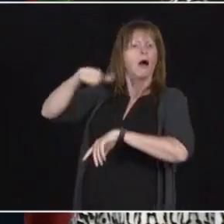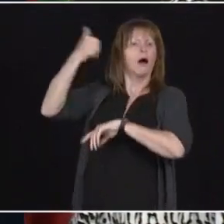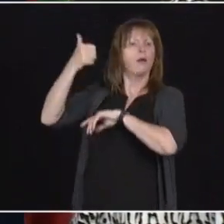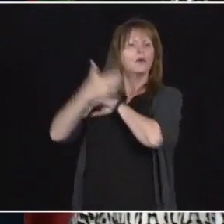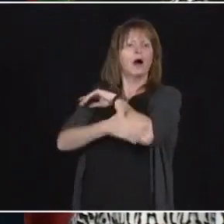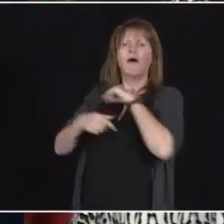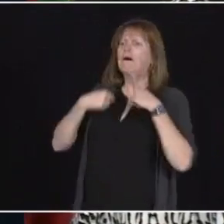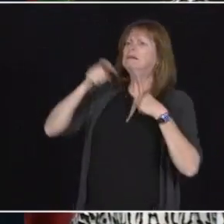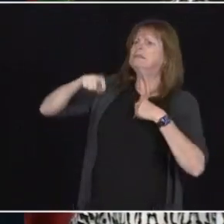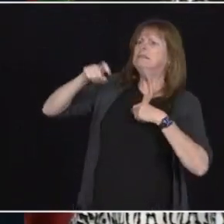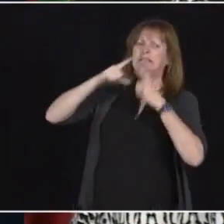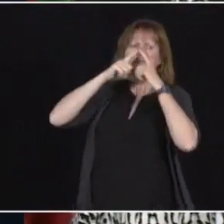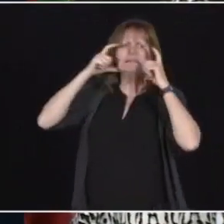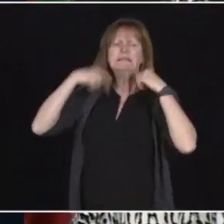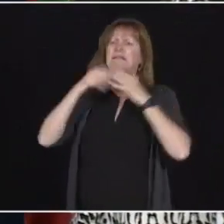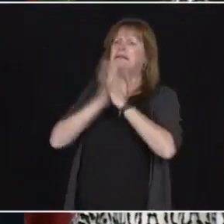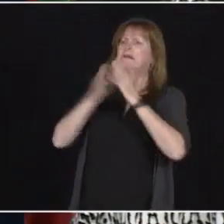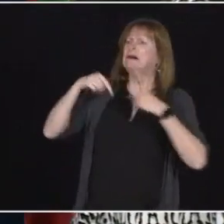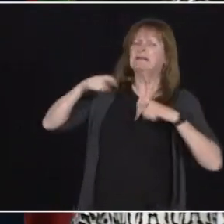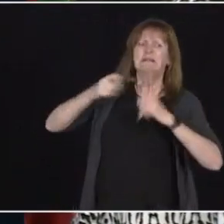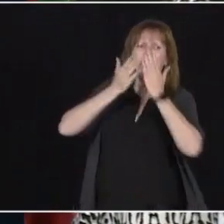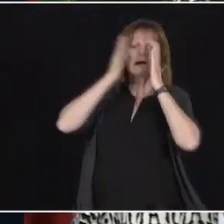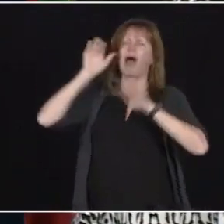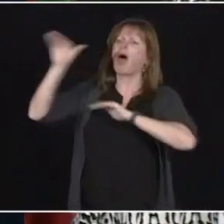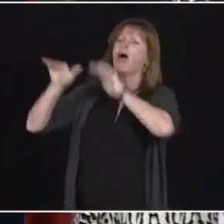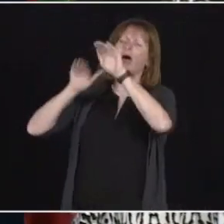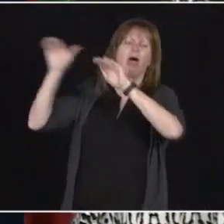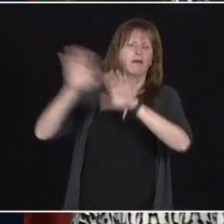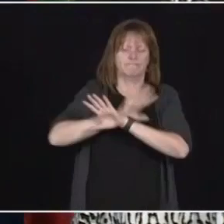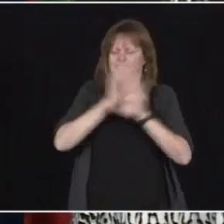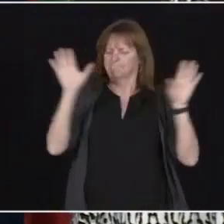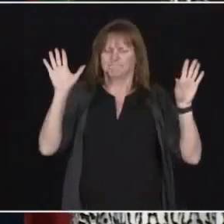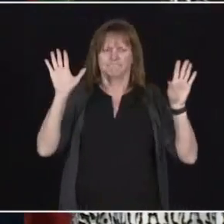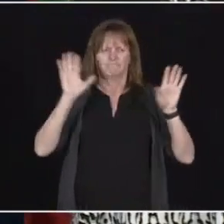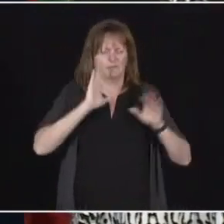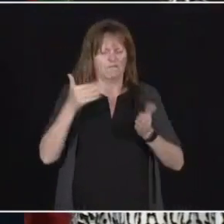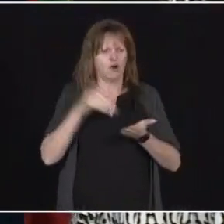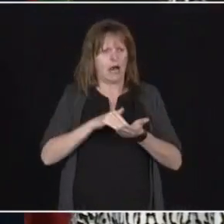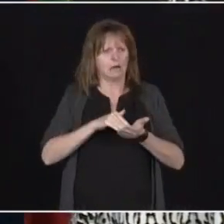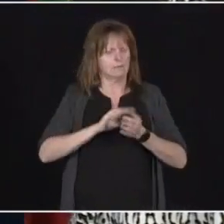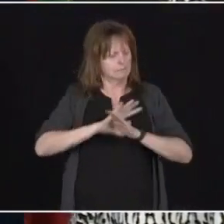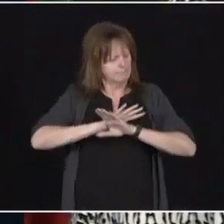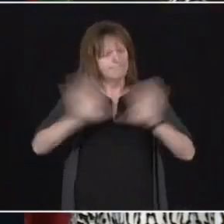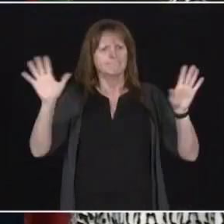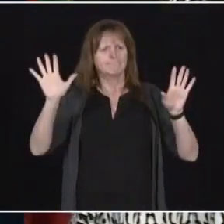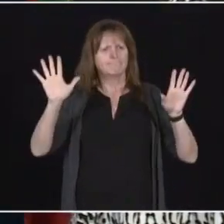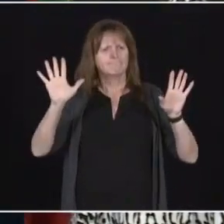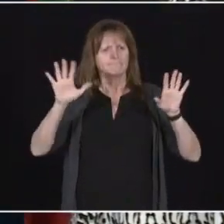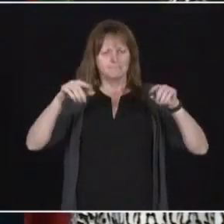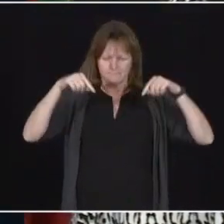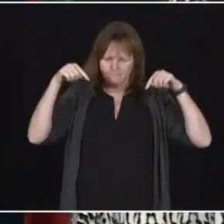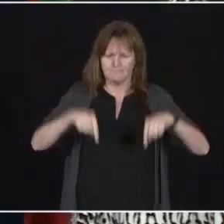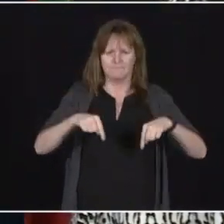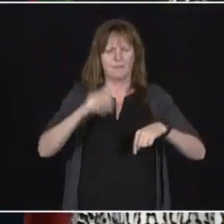Thank you for showing the true Ontario spirit. And going above and beyond every day